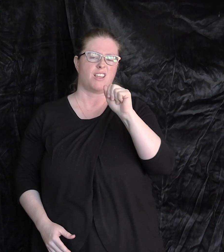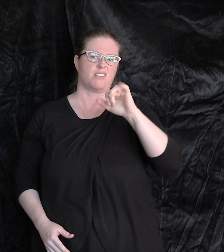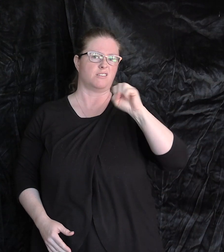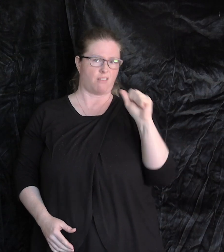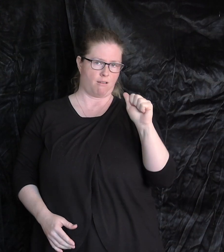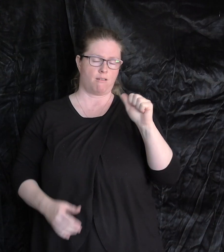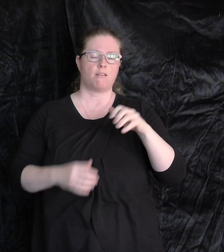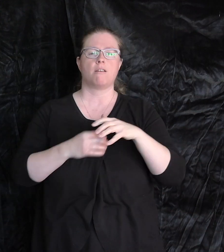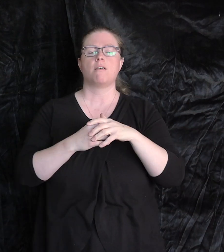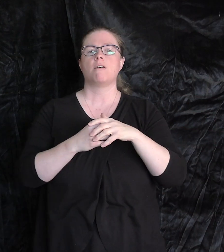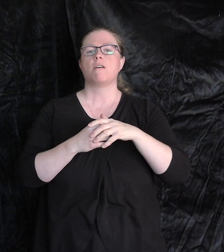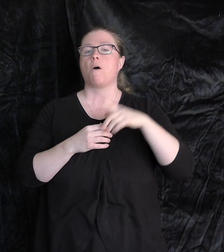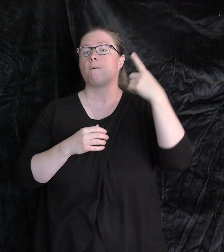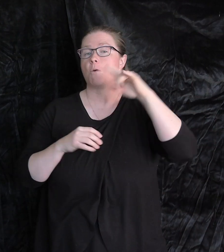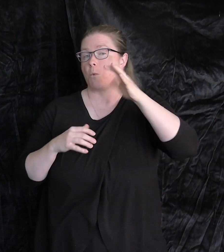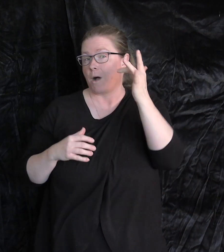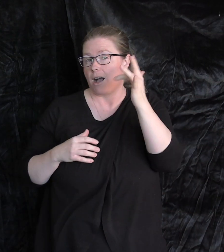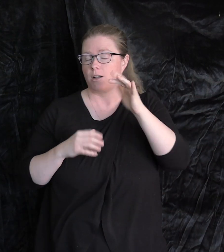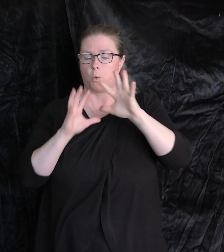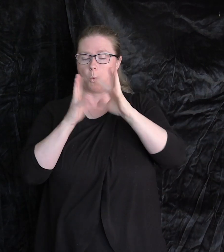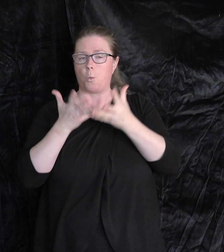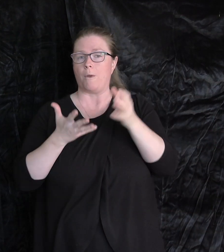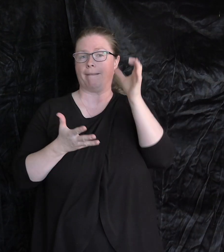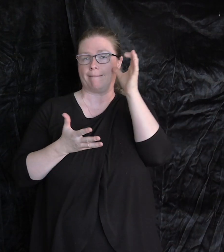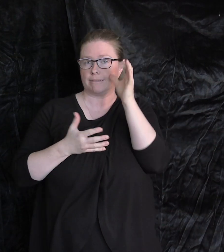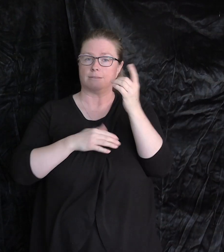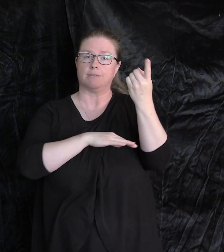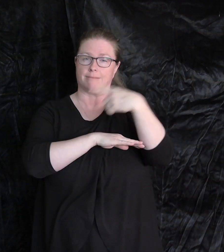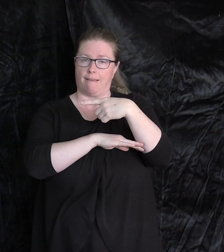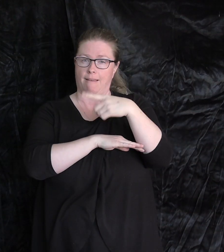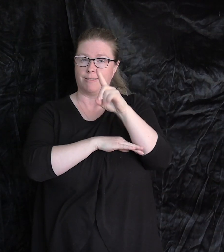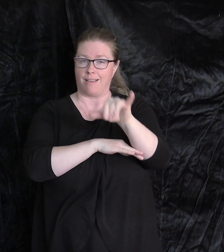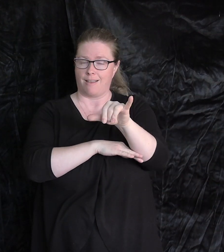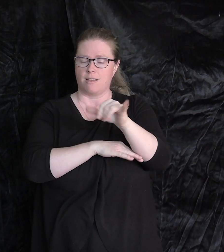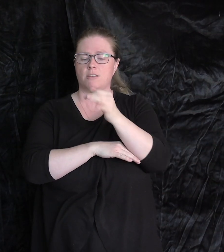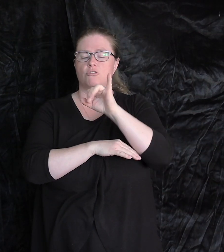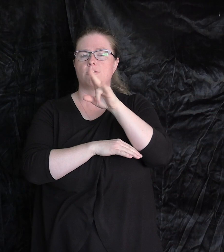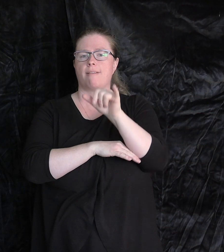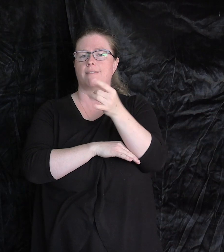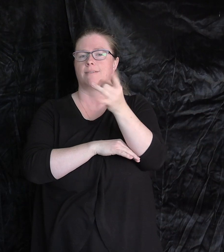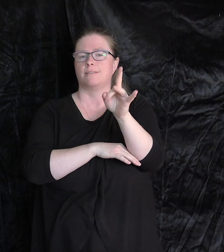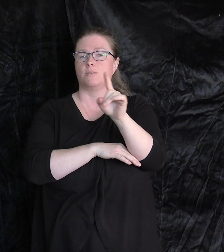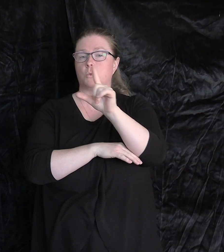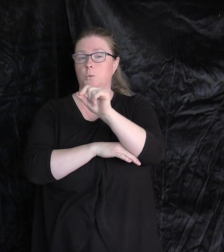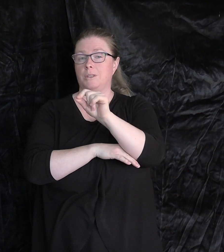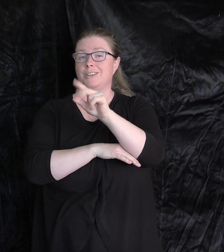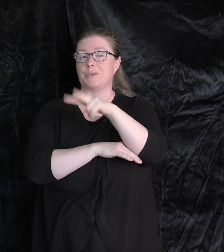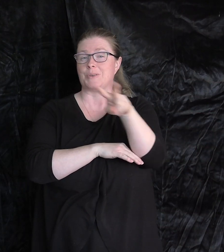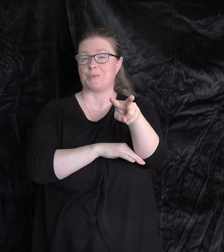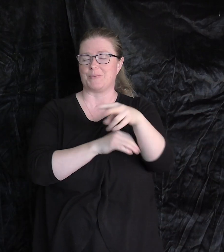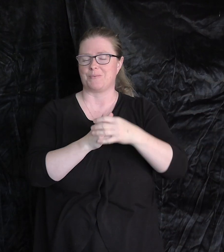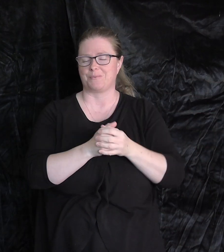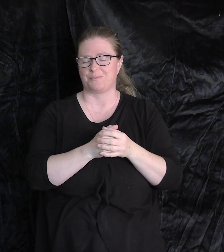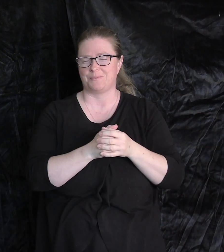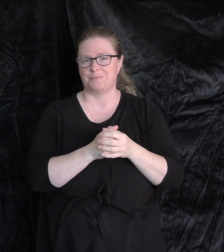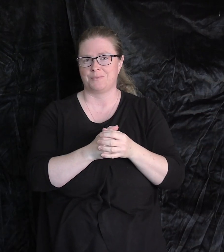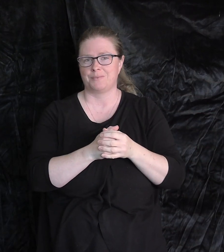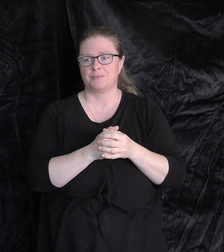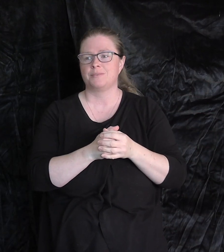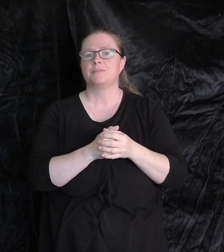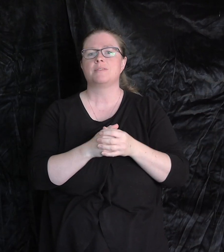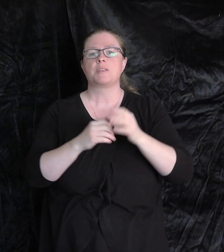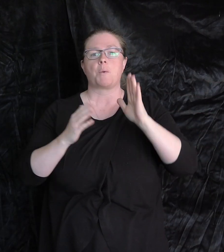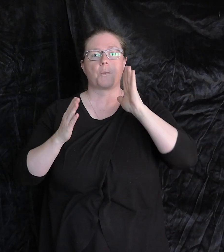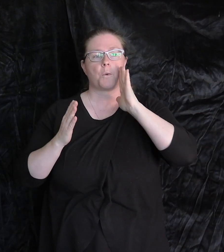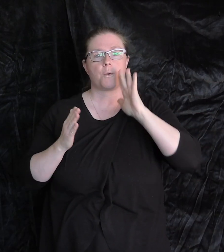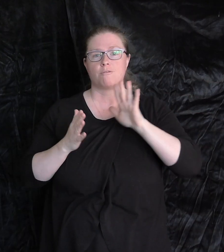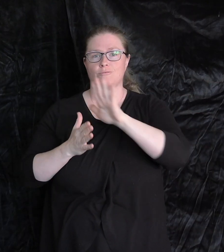for World Listening Day July 18th 2022. Recordings will be shared in a gathering of participants